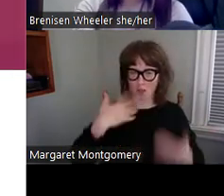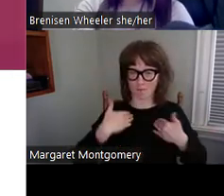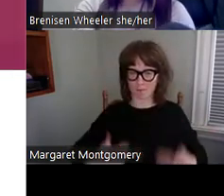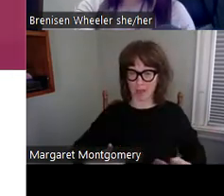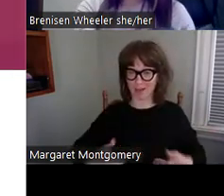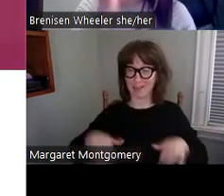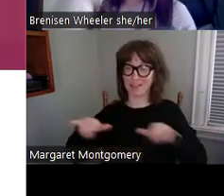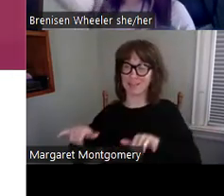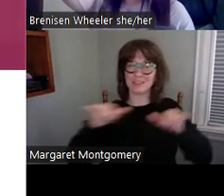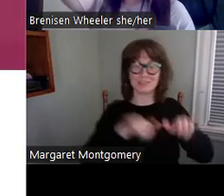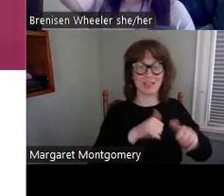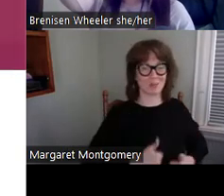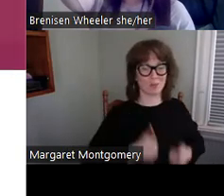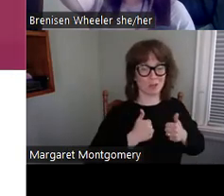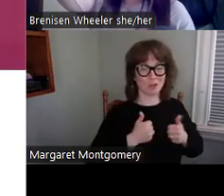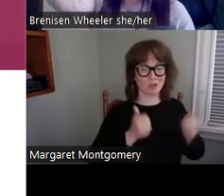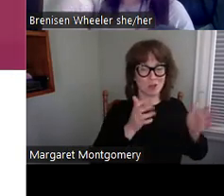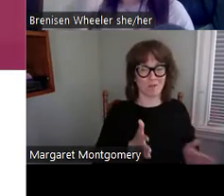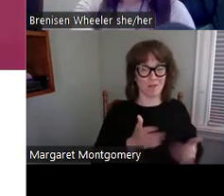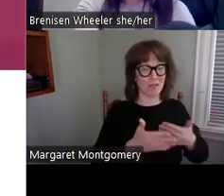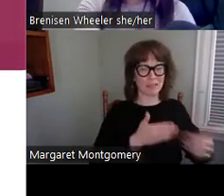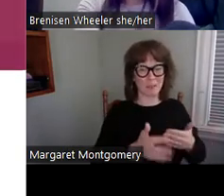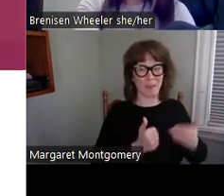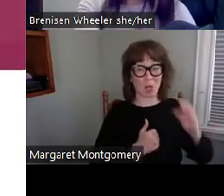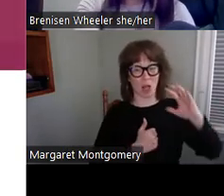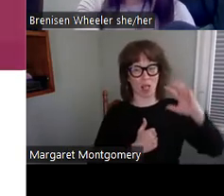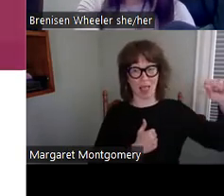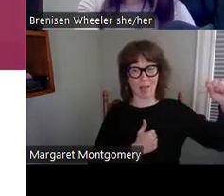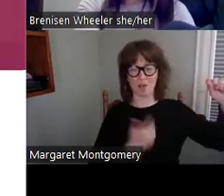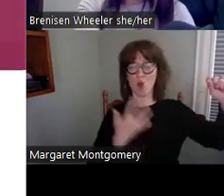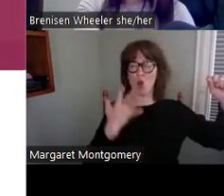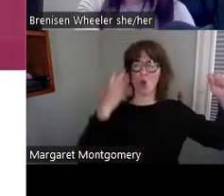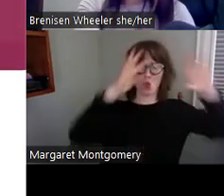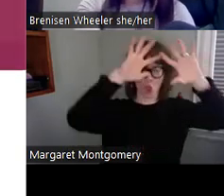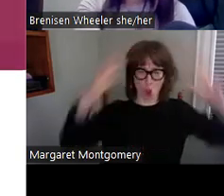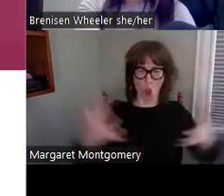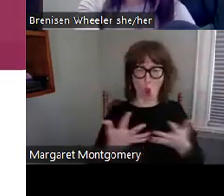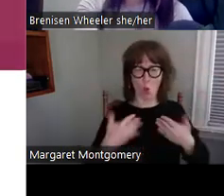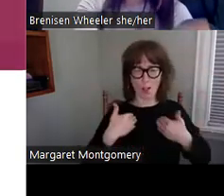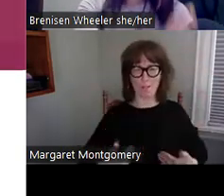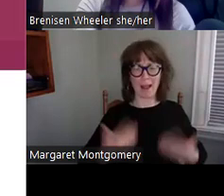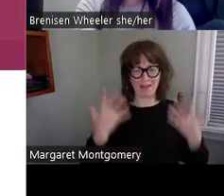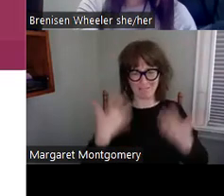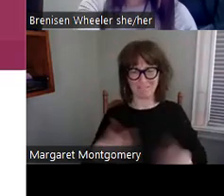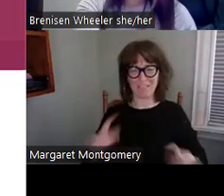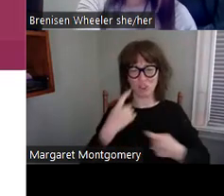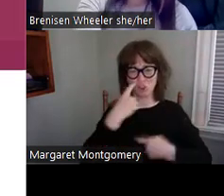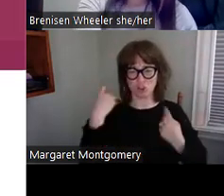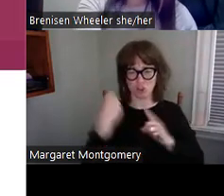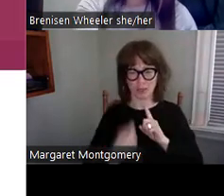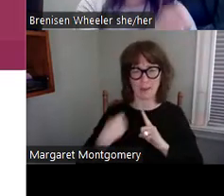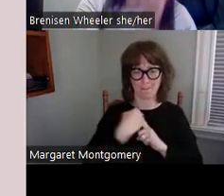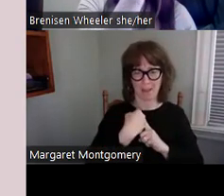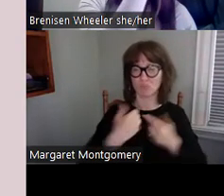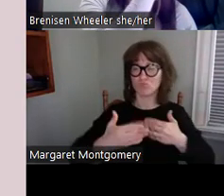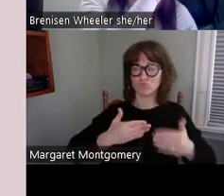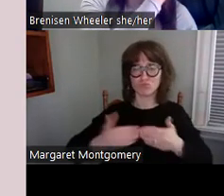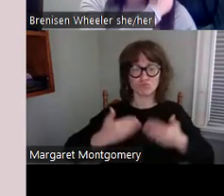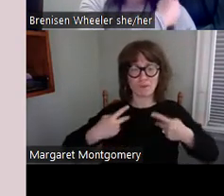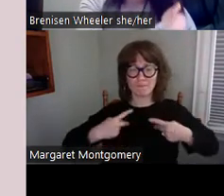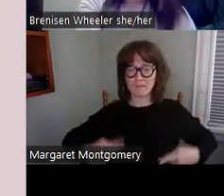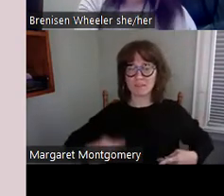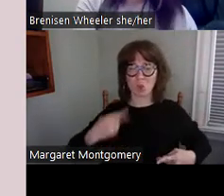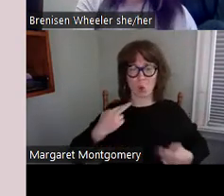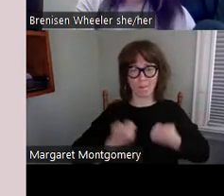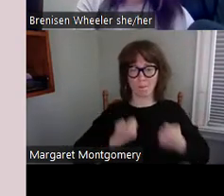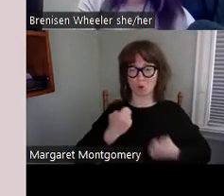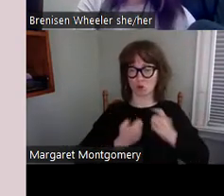be the person and have stopped if using them. 13:11:27 So physical and emotional dimensions